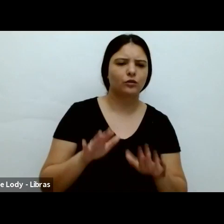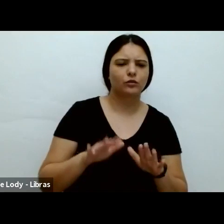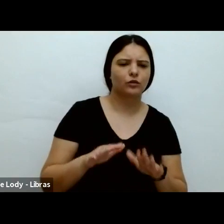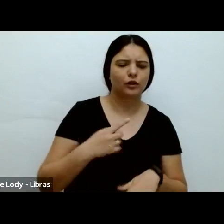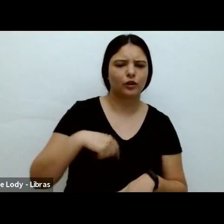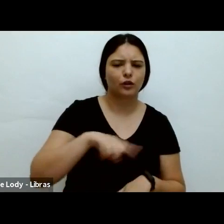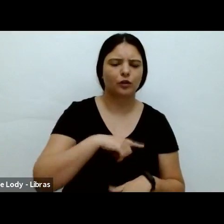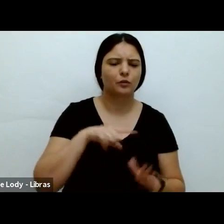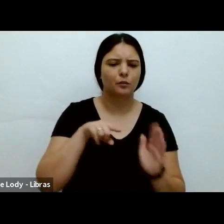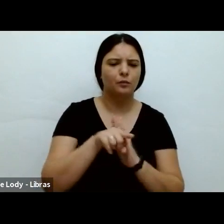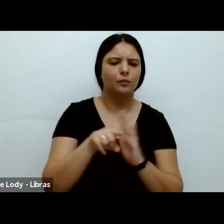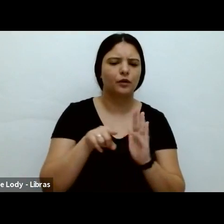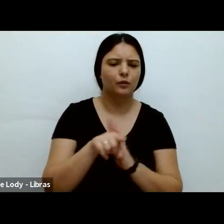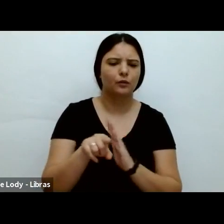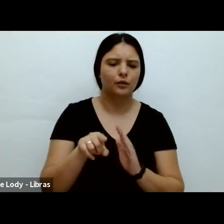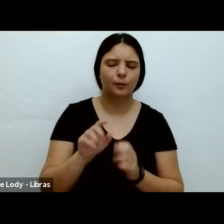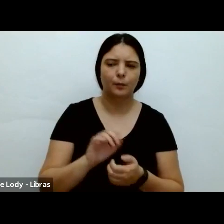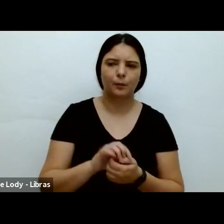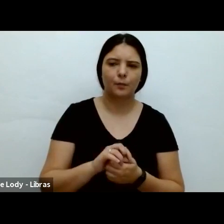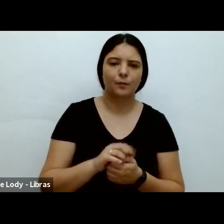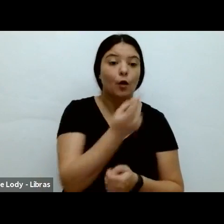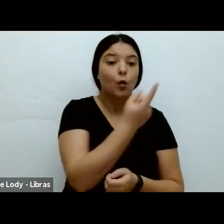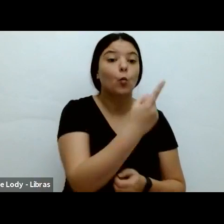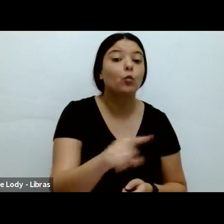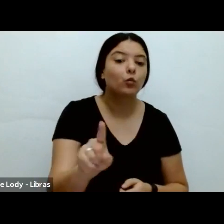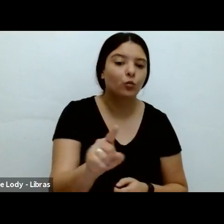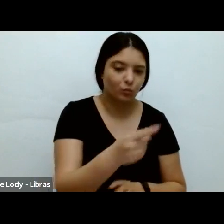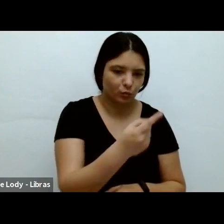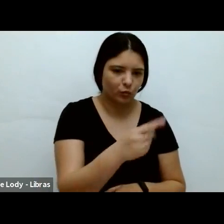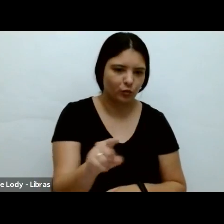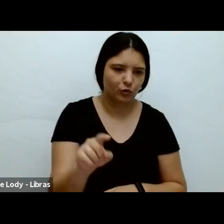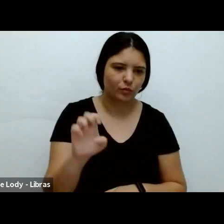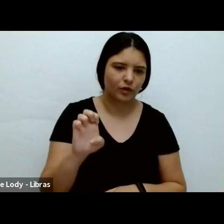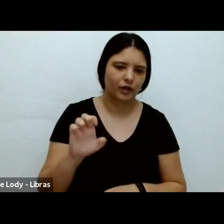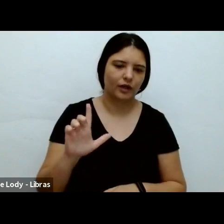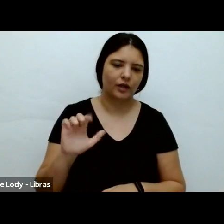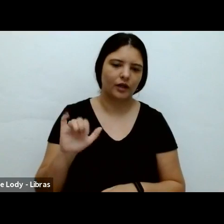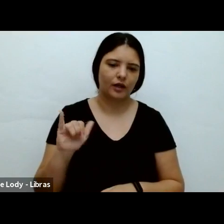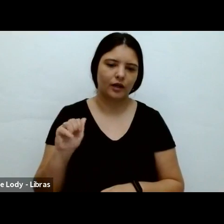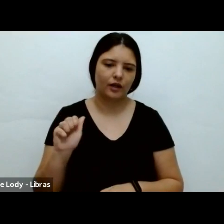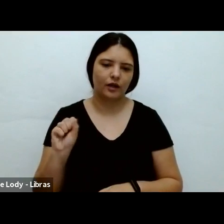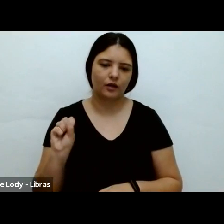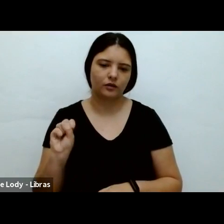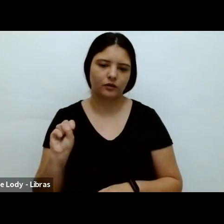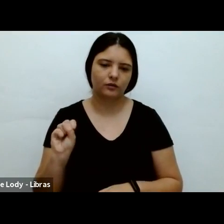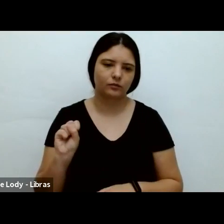perhaps we could just ask. alias last question it alias last question it's important to us. in the in in the in the in the in